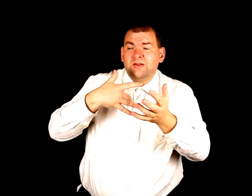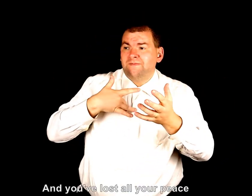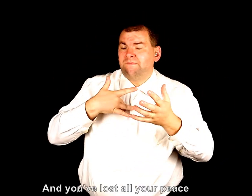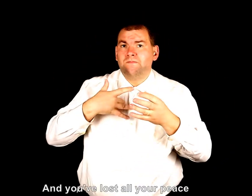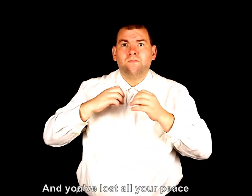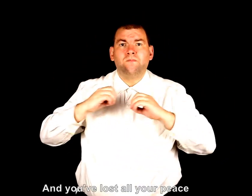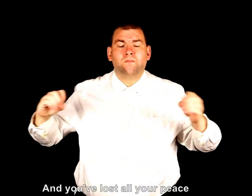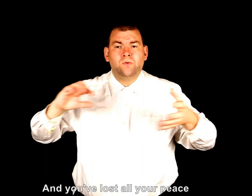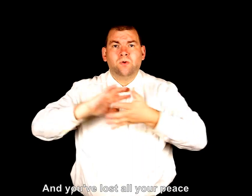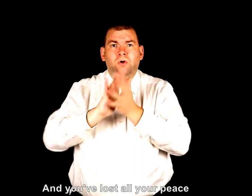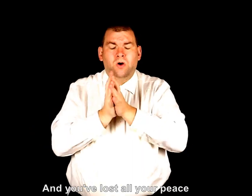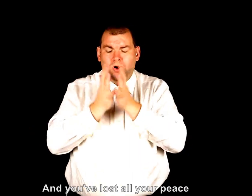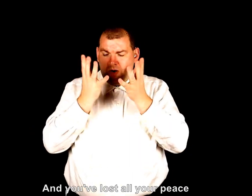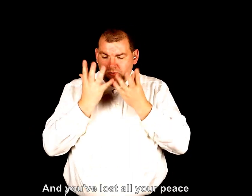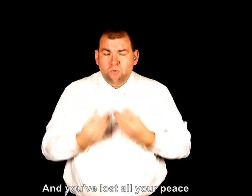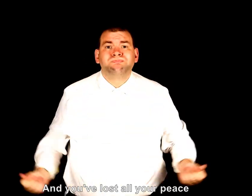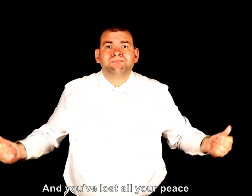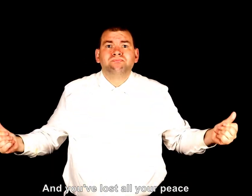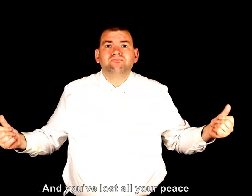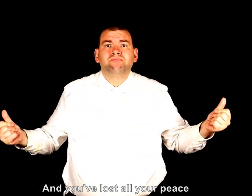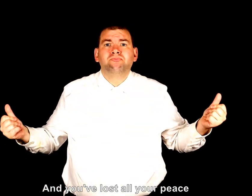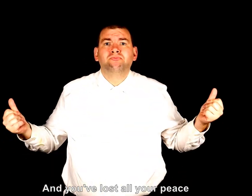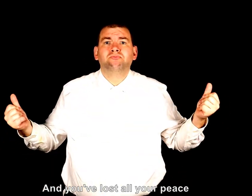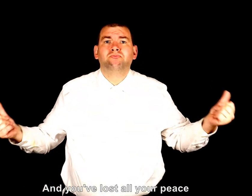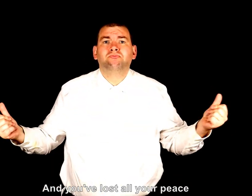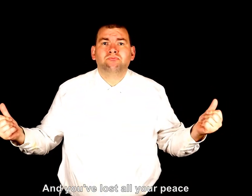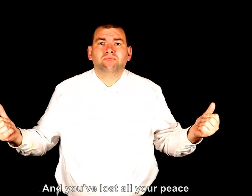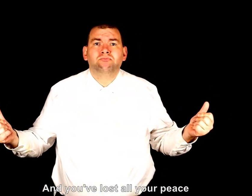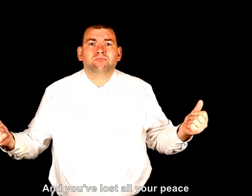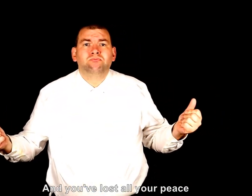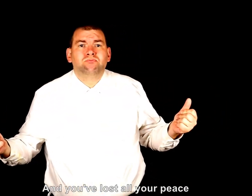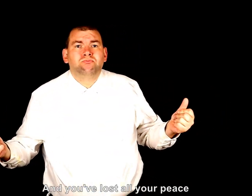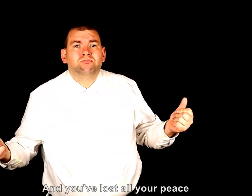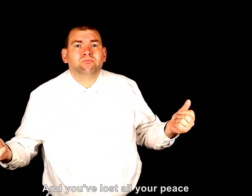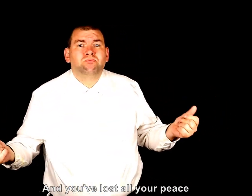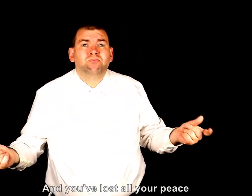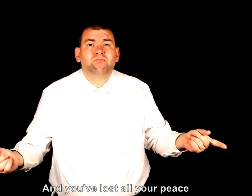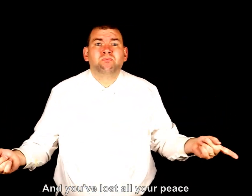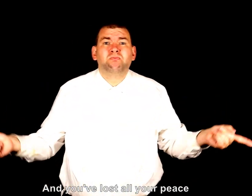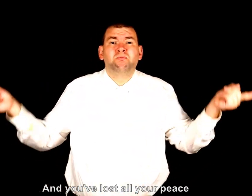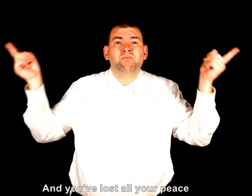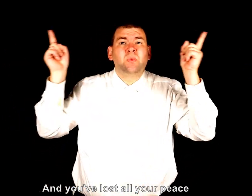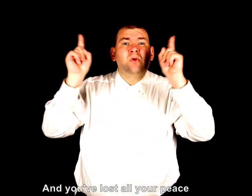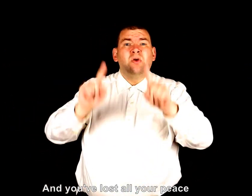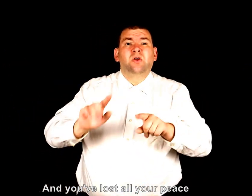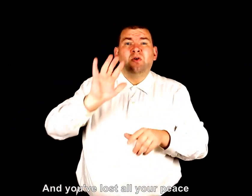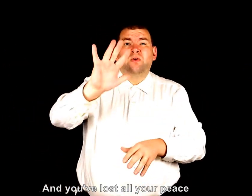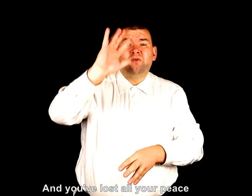And you've lost all your peace